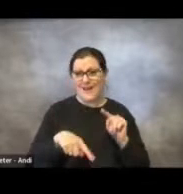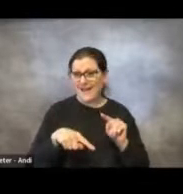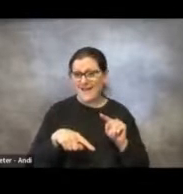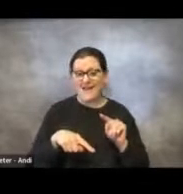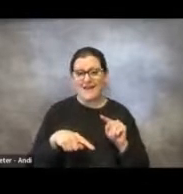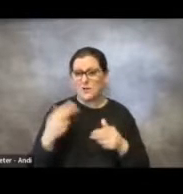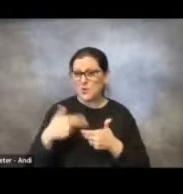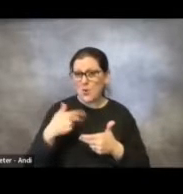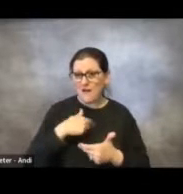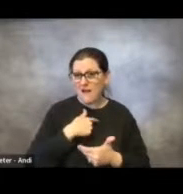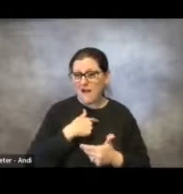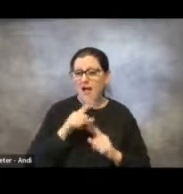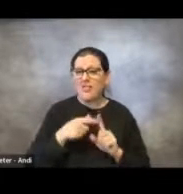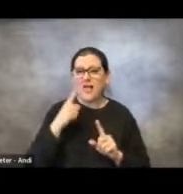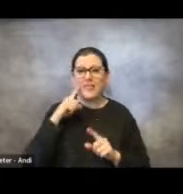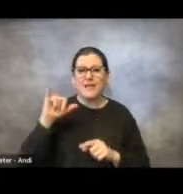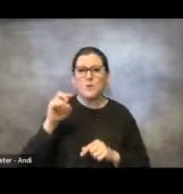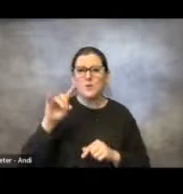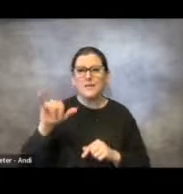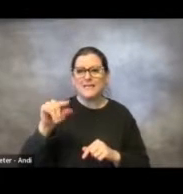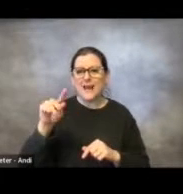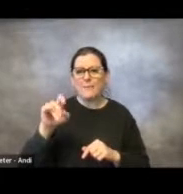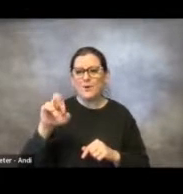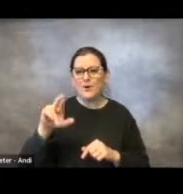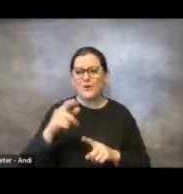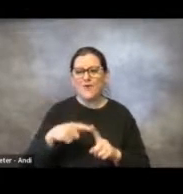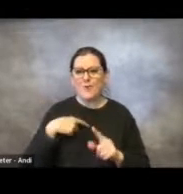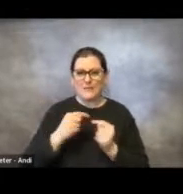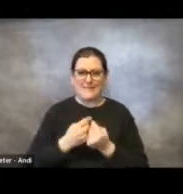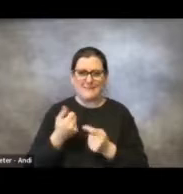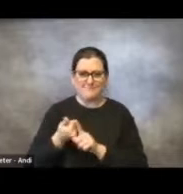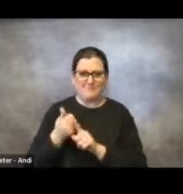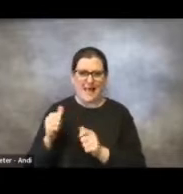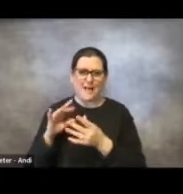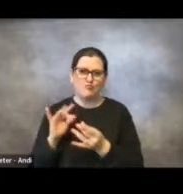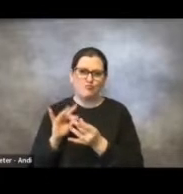think Judy Dettmer from our team will be able to talk a little bit about the report and its